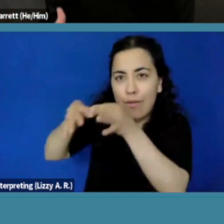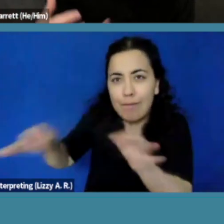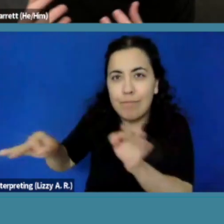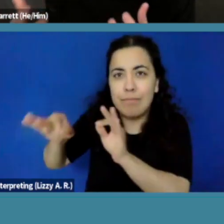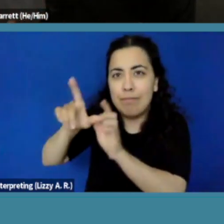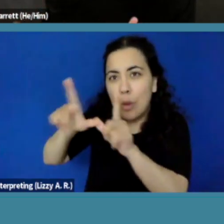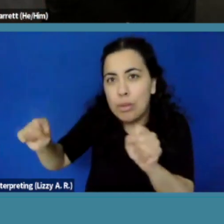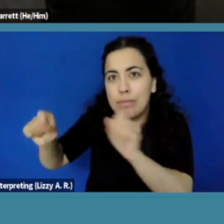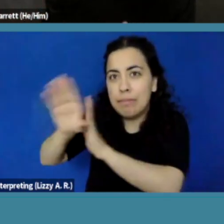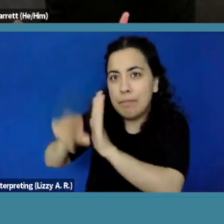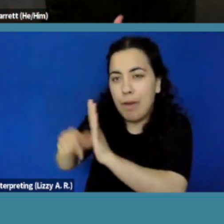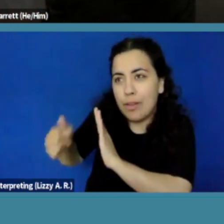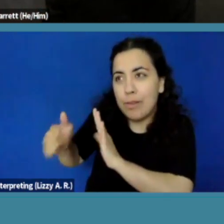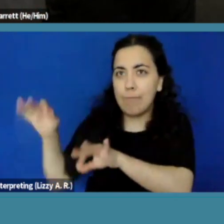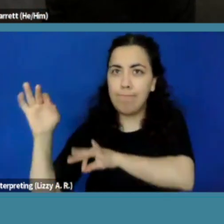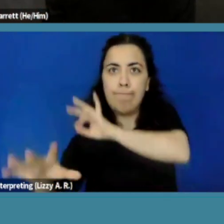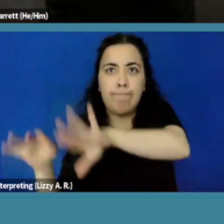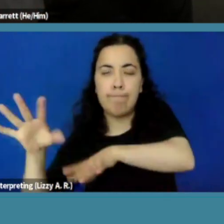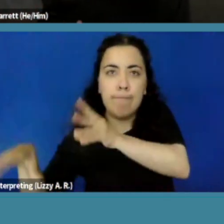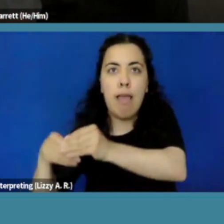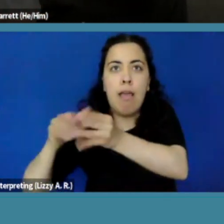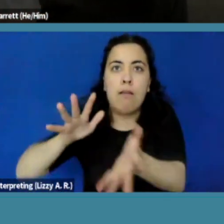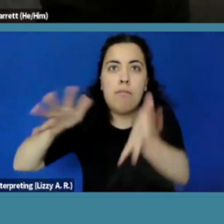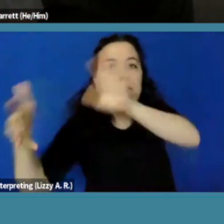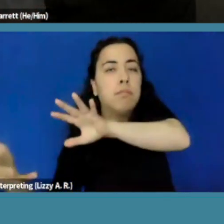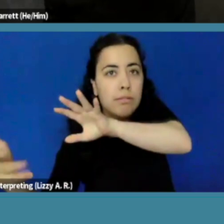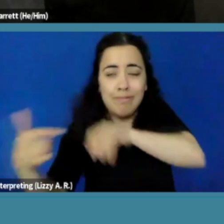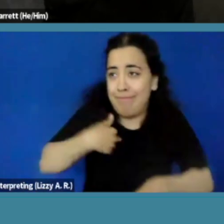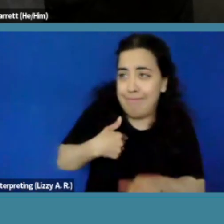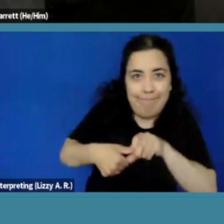they can bring nuances to the language that someone like me will never be able to do.